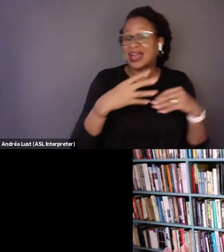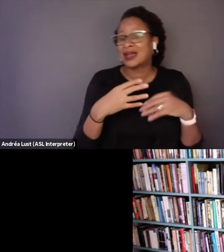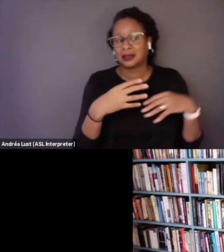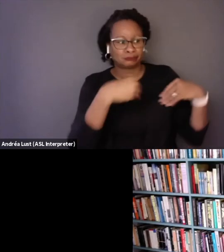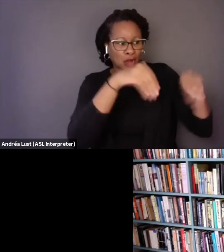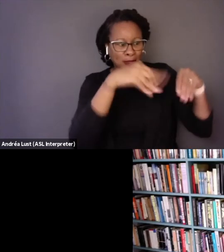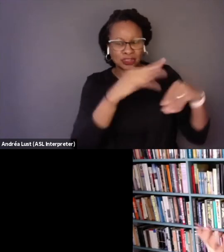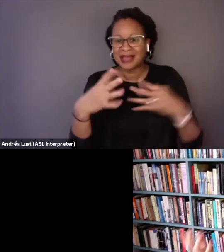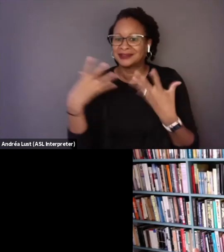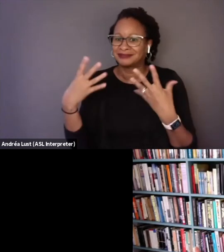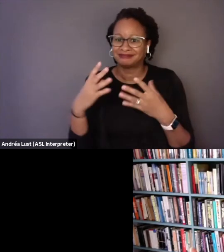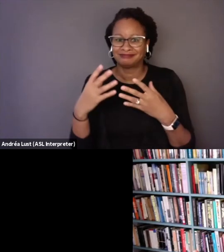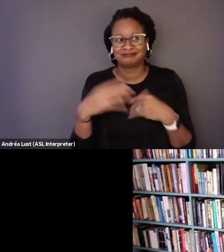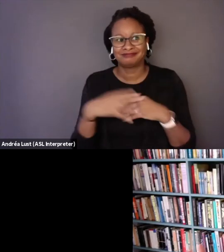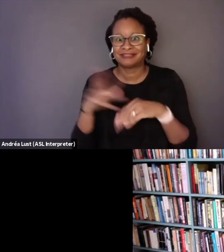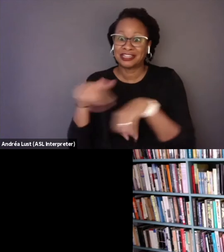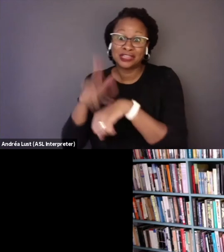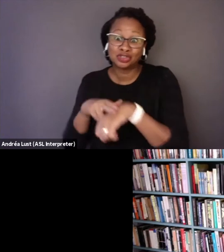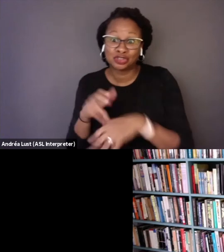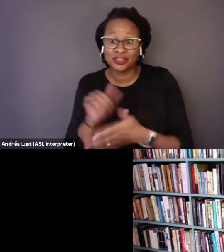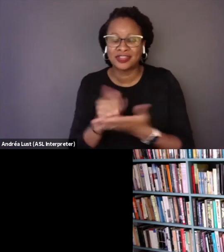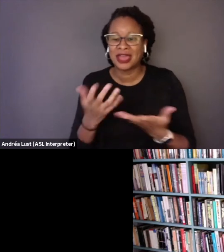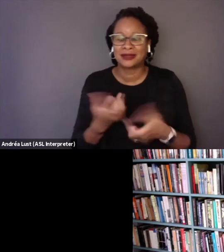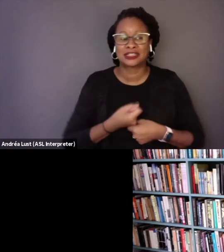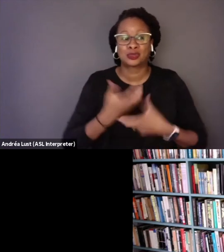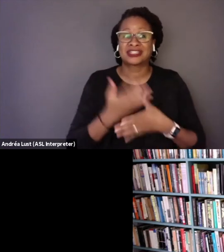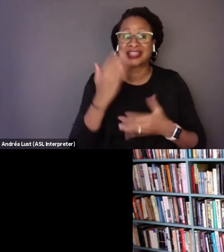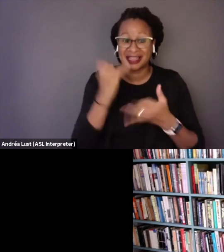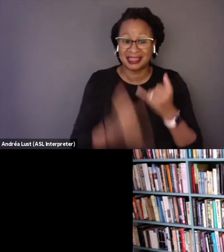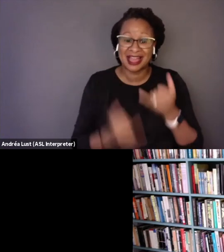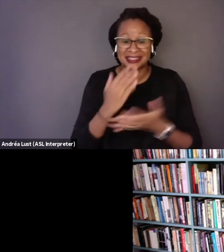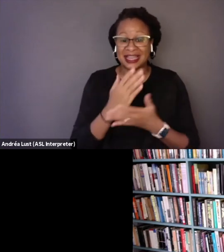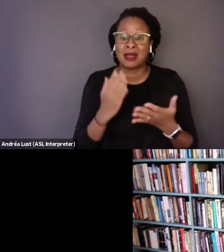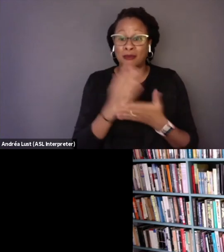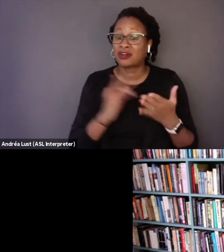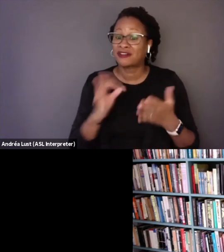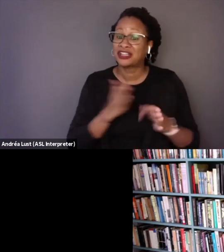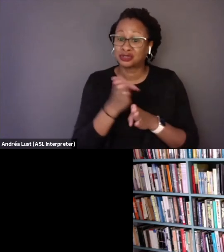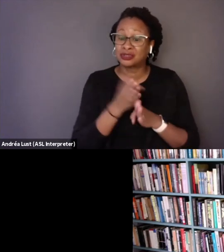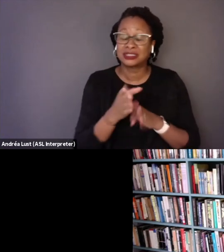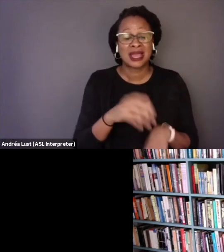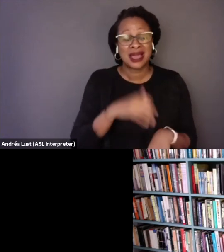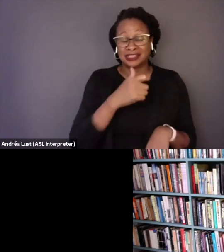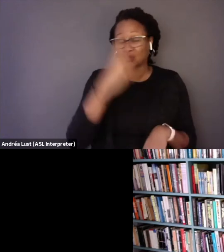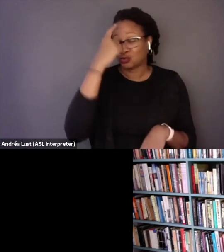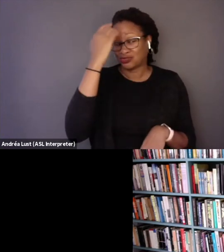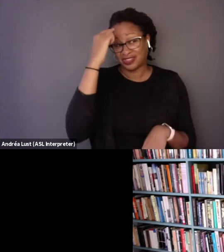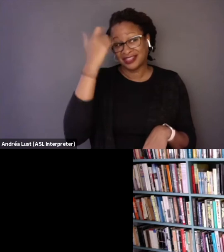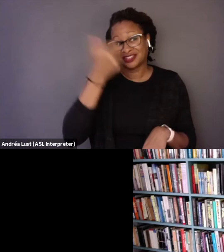that was expressed in that last act of his career. And I don't know that there's anybody who has been a uniting force since.